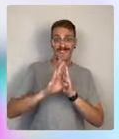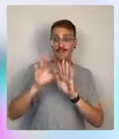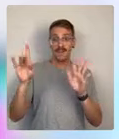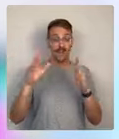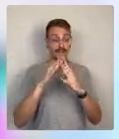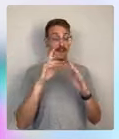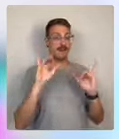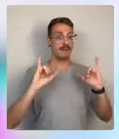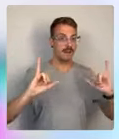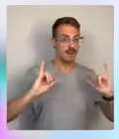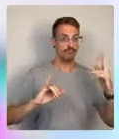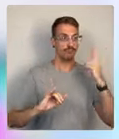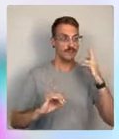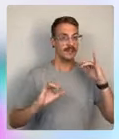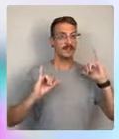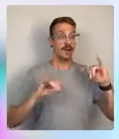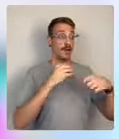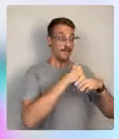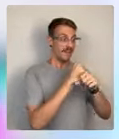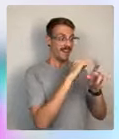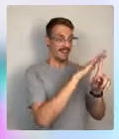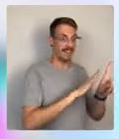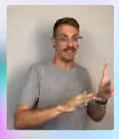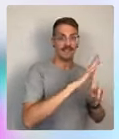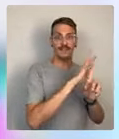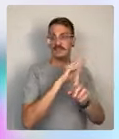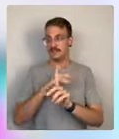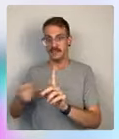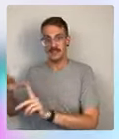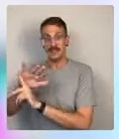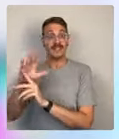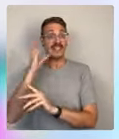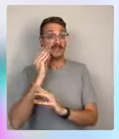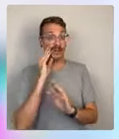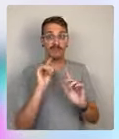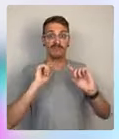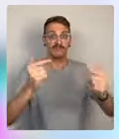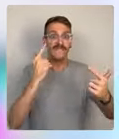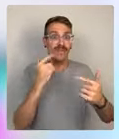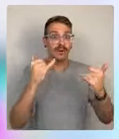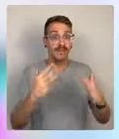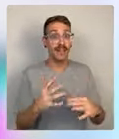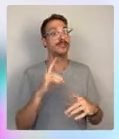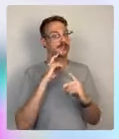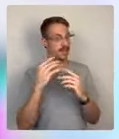and they're starting to realize, left and right, that making these environments better experiences